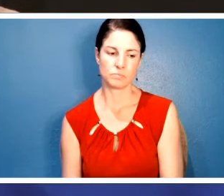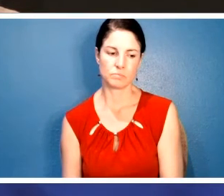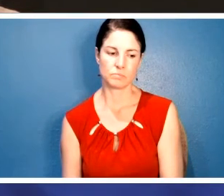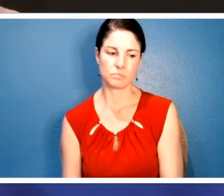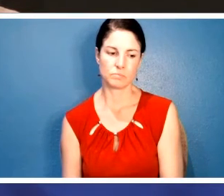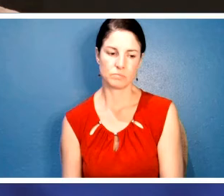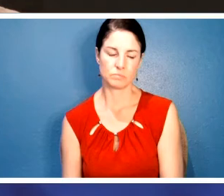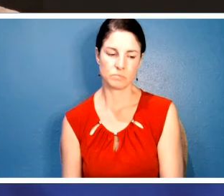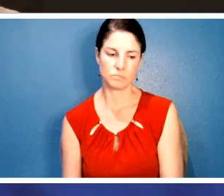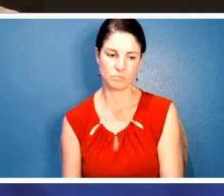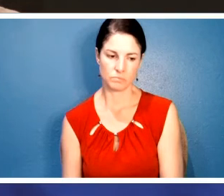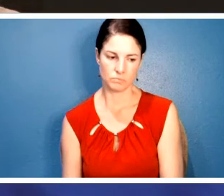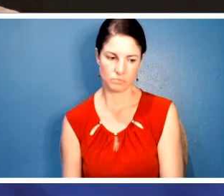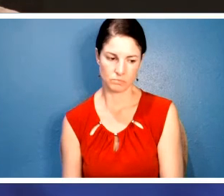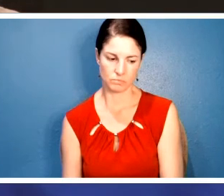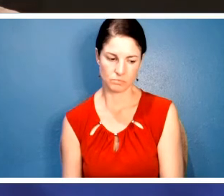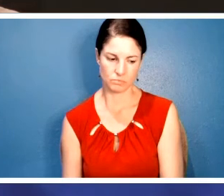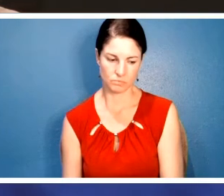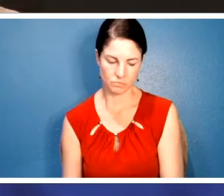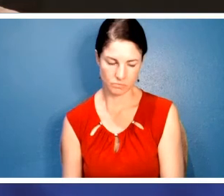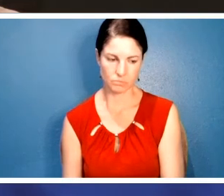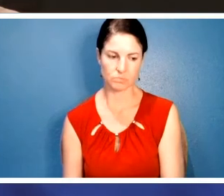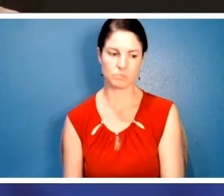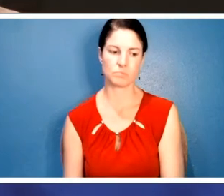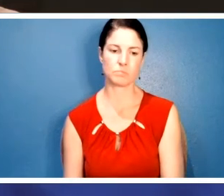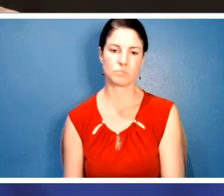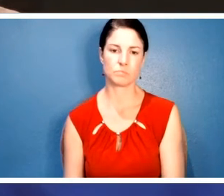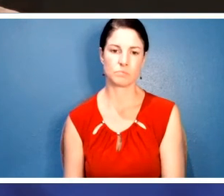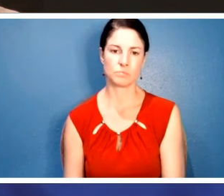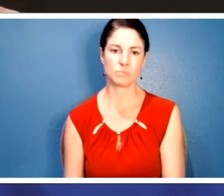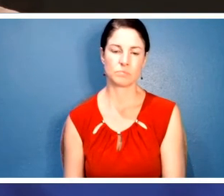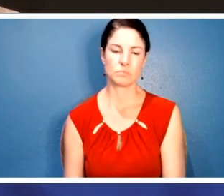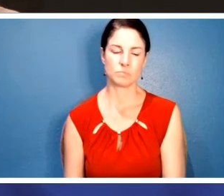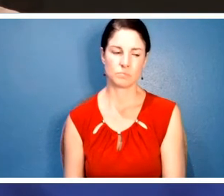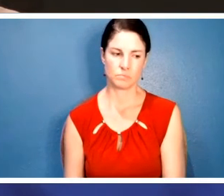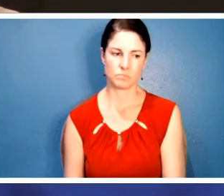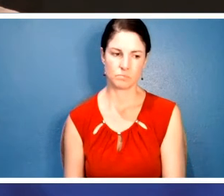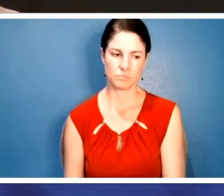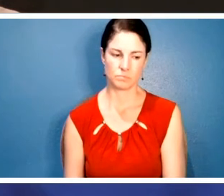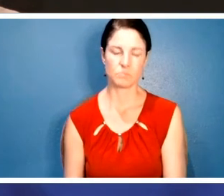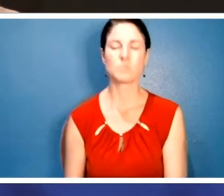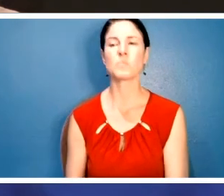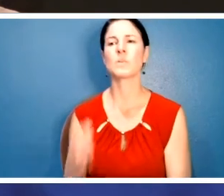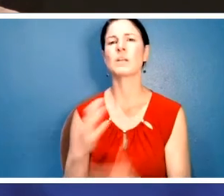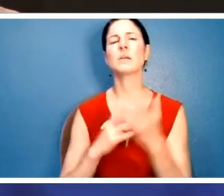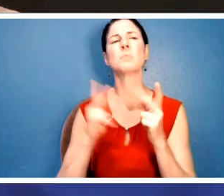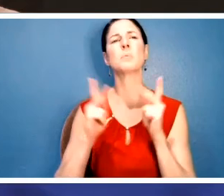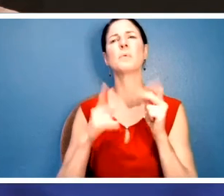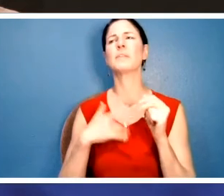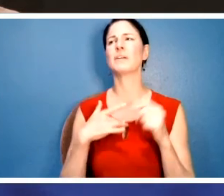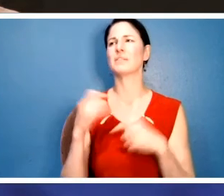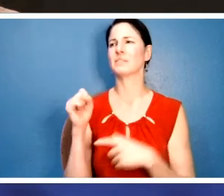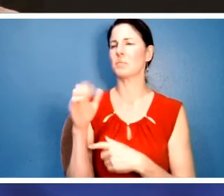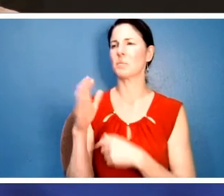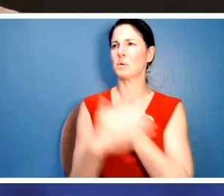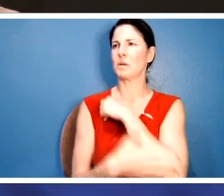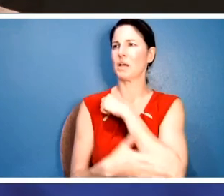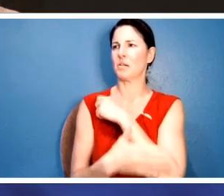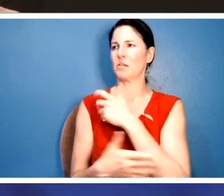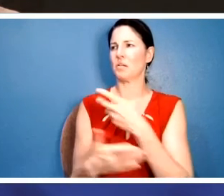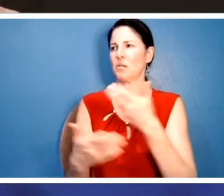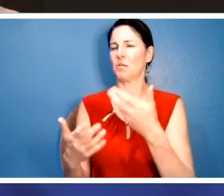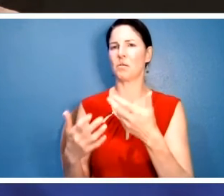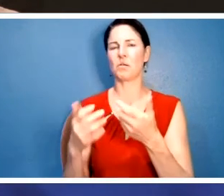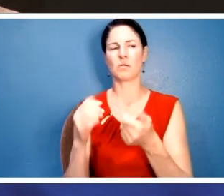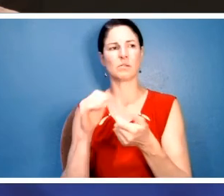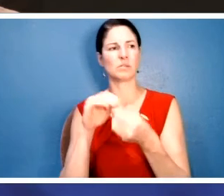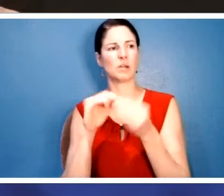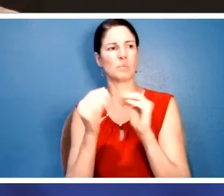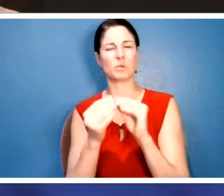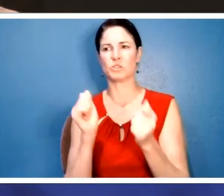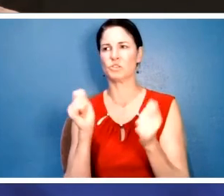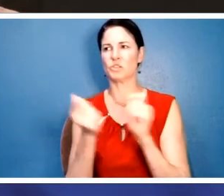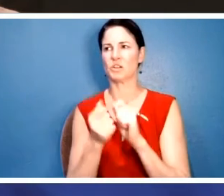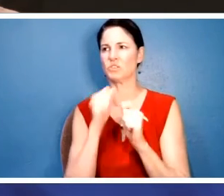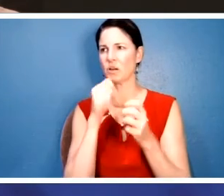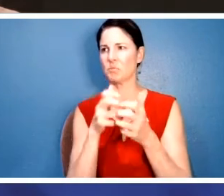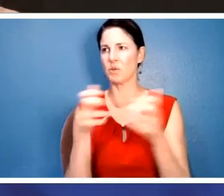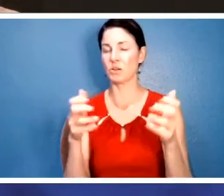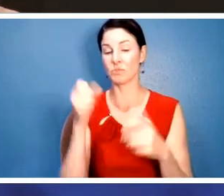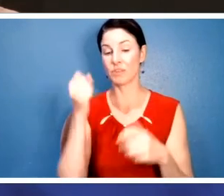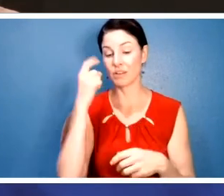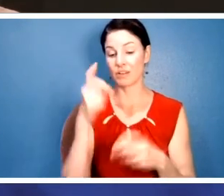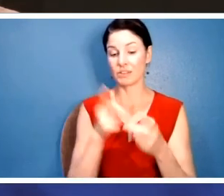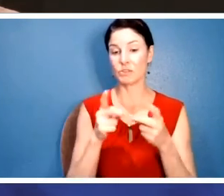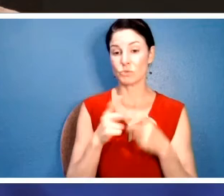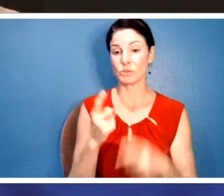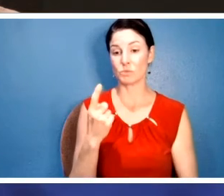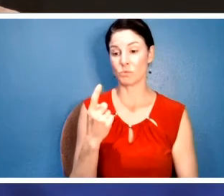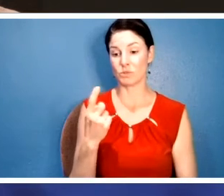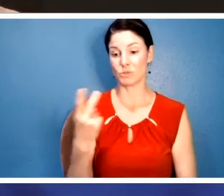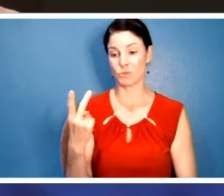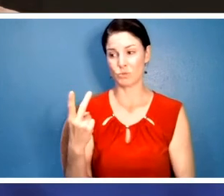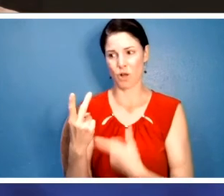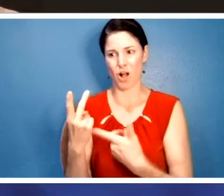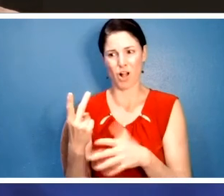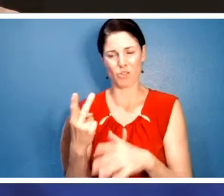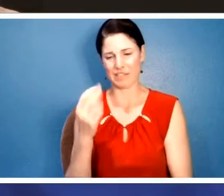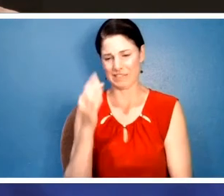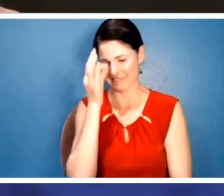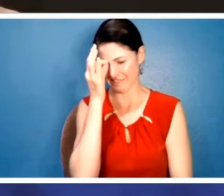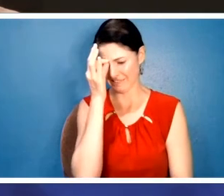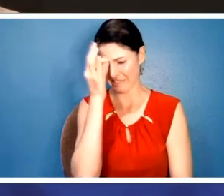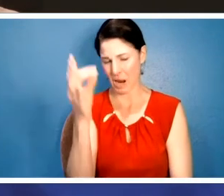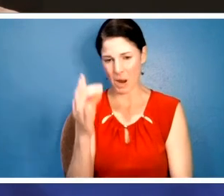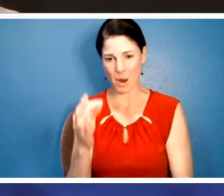SacGov: change that we can expect for a segment I county and it may seem like it's not it's not that drastic in fact that pointed out for districts wanting to we're kind of well within already the margin of error, so to speak, in terms of population redistribution.